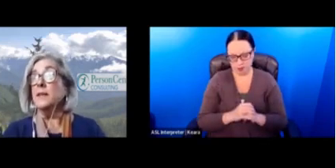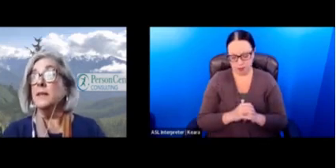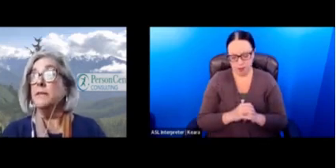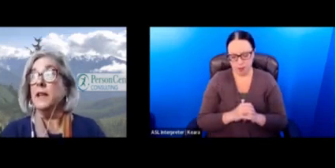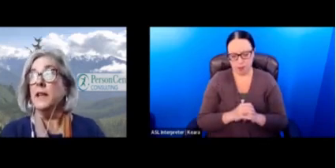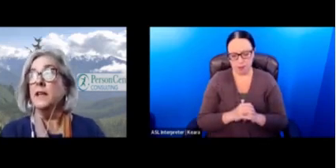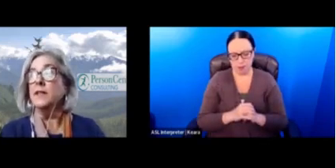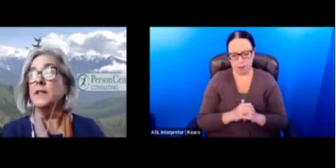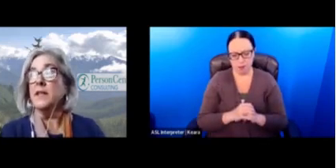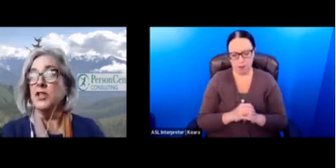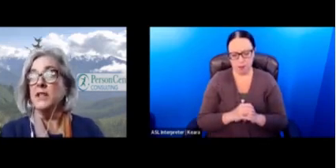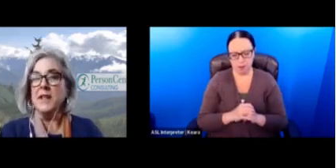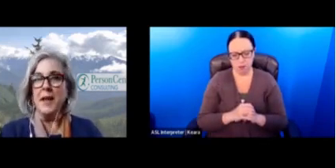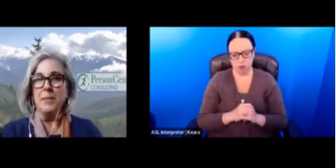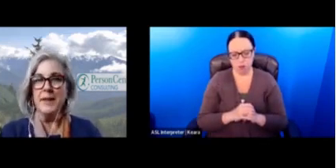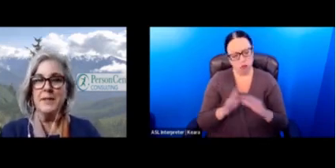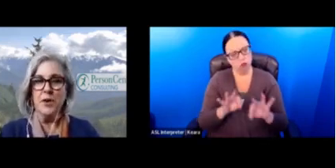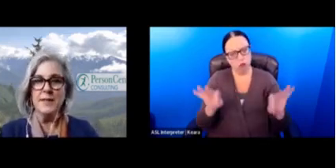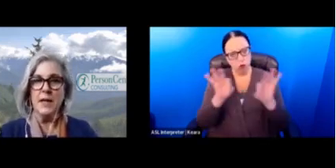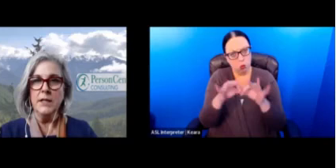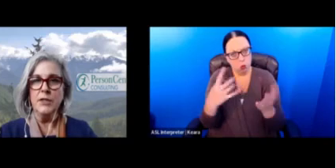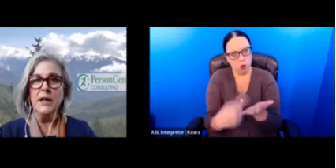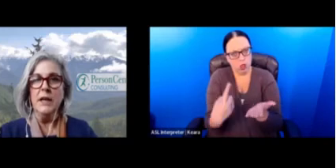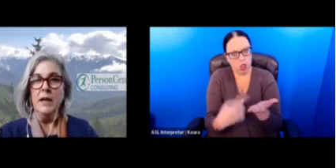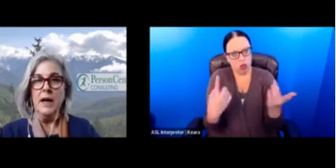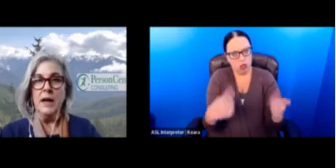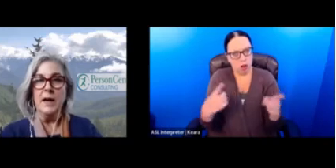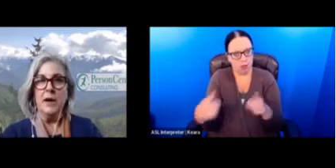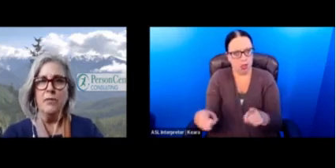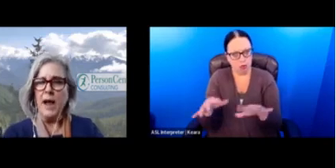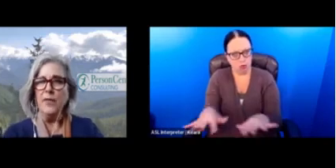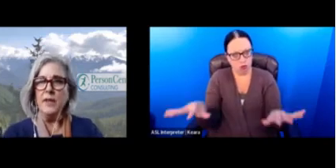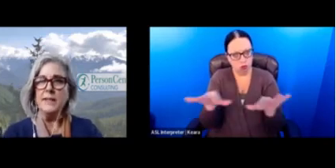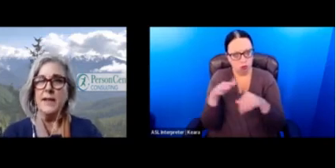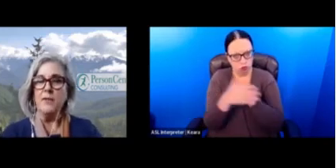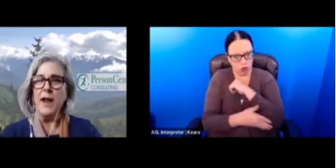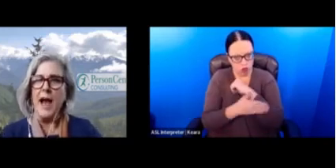really do this. And so today with nearly 1000 of you, we're going to kind of spark this